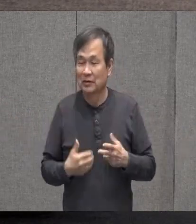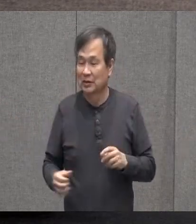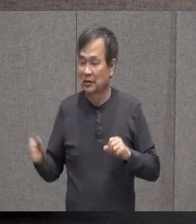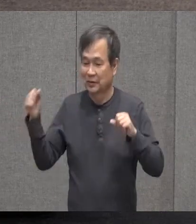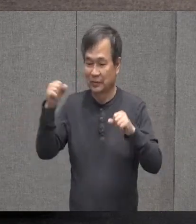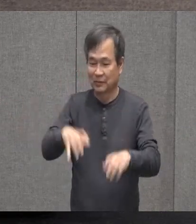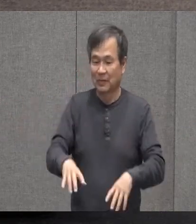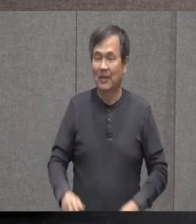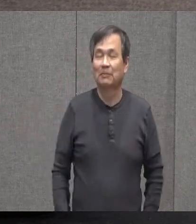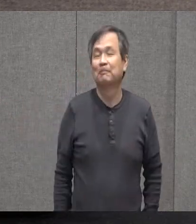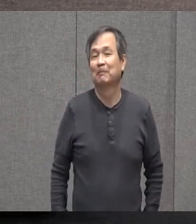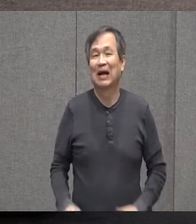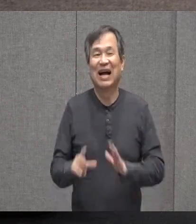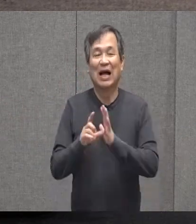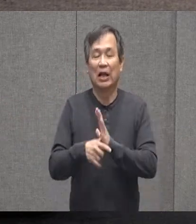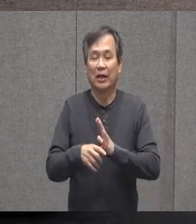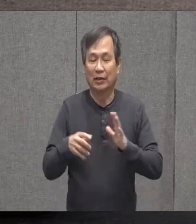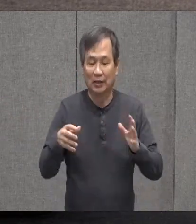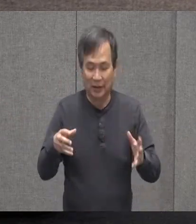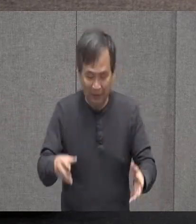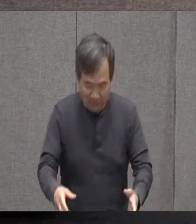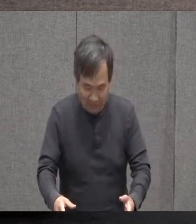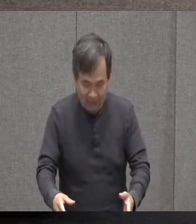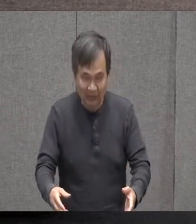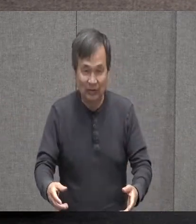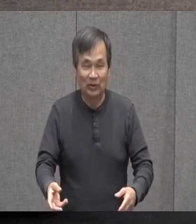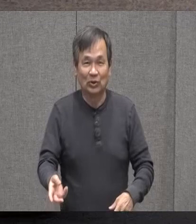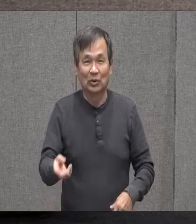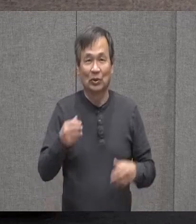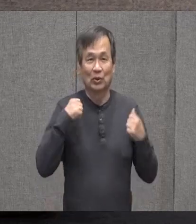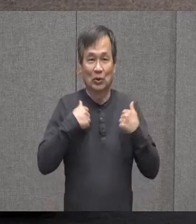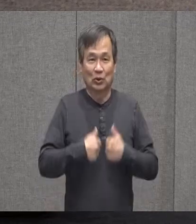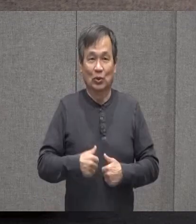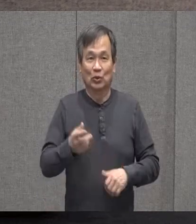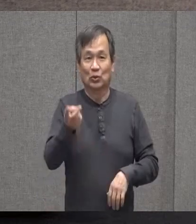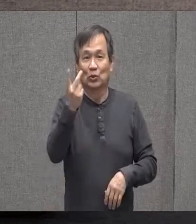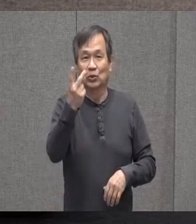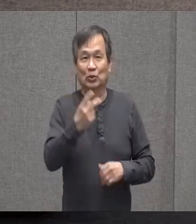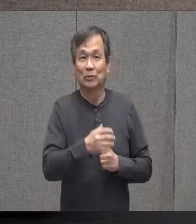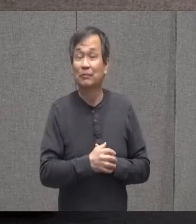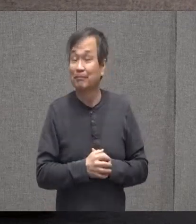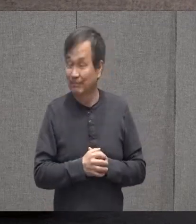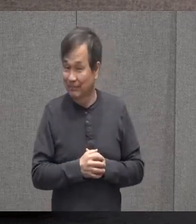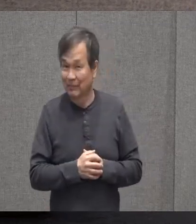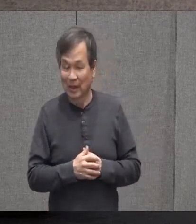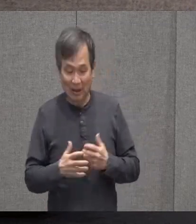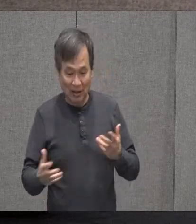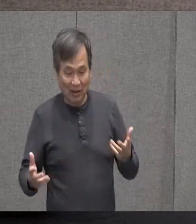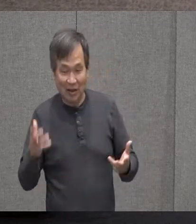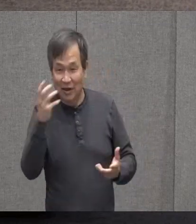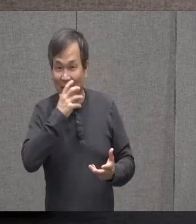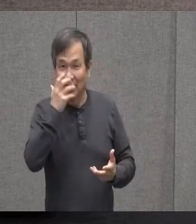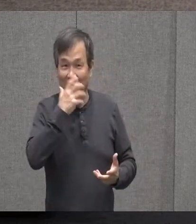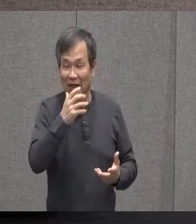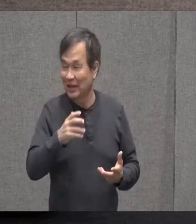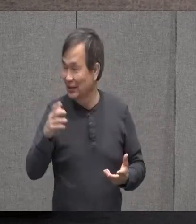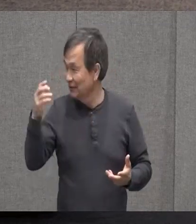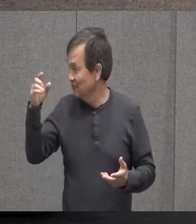and out of the pot came? You guessed it, two coats. They quickly began to search the house and put more things